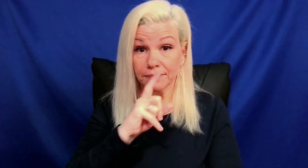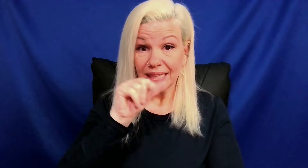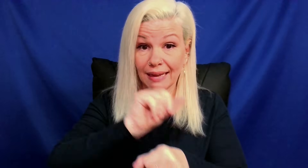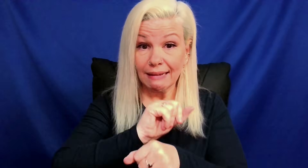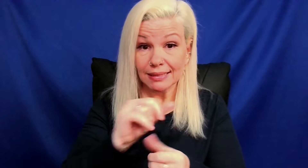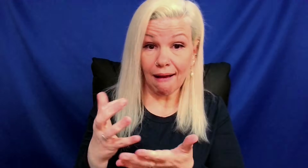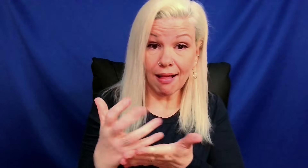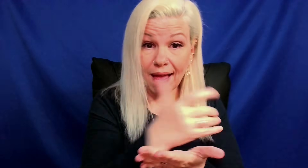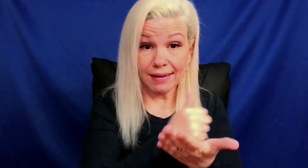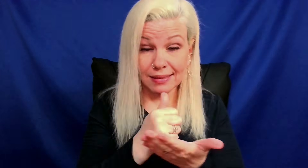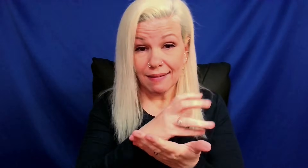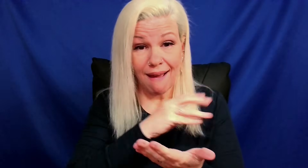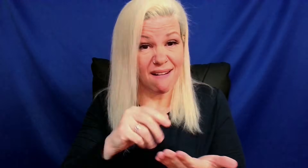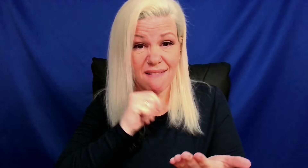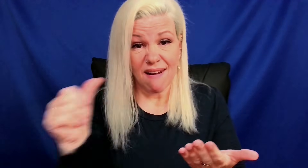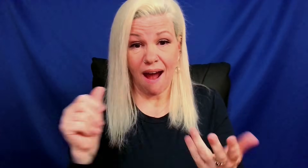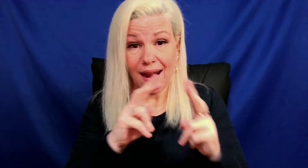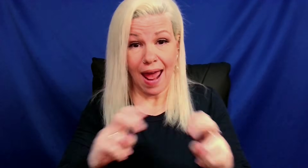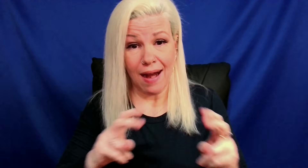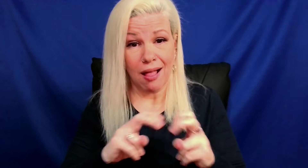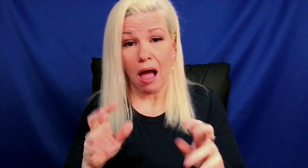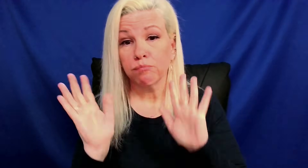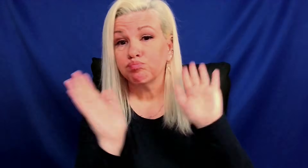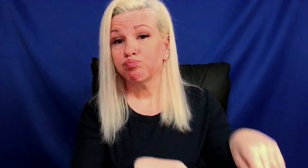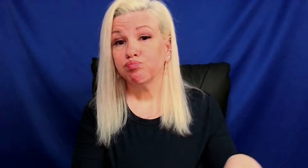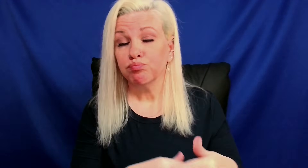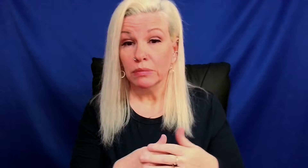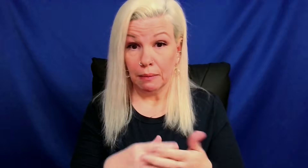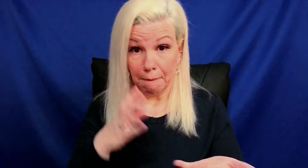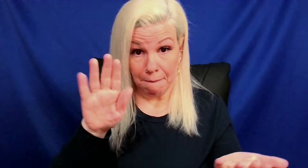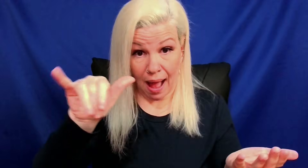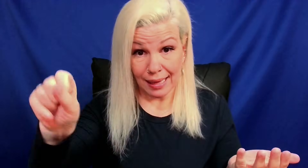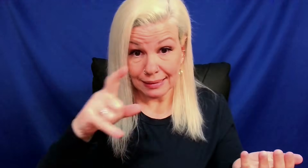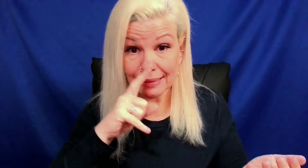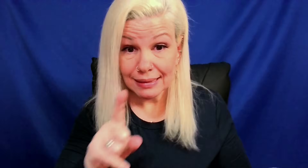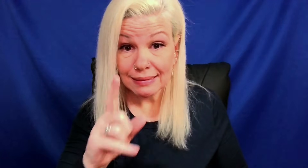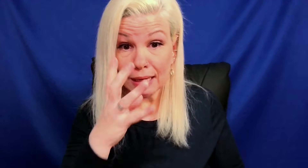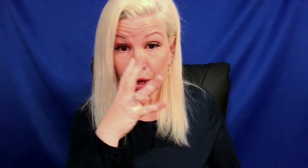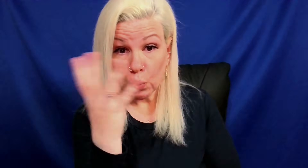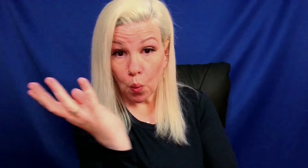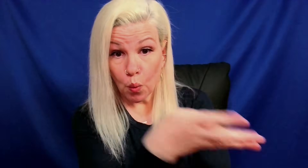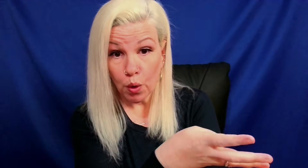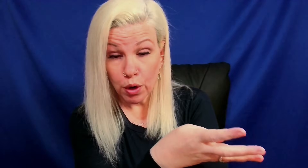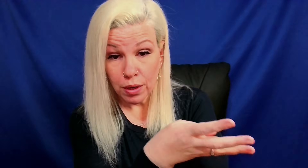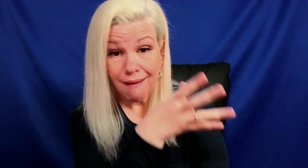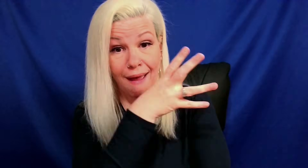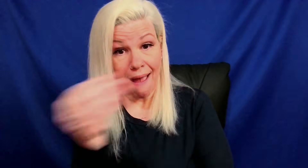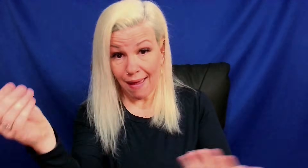If it is collected but not analyzed, bias is ignored and therefore allowed.